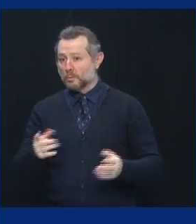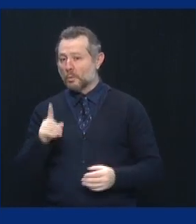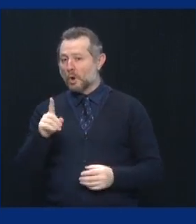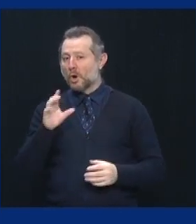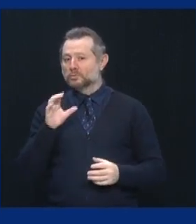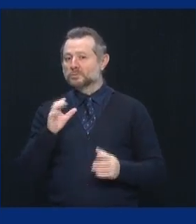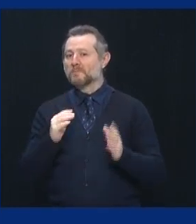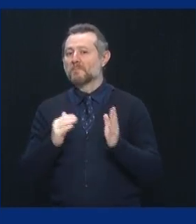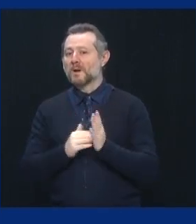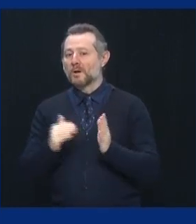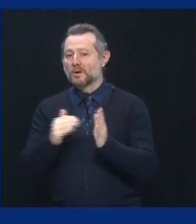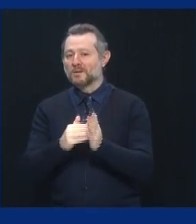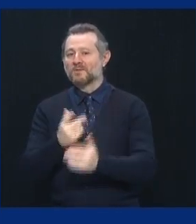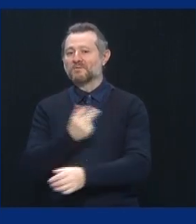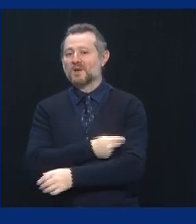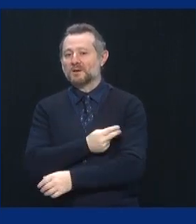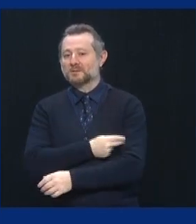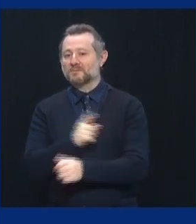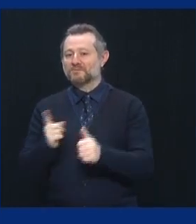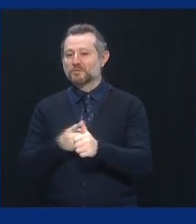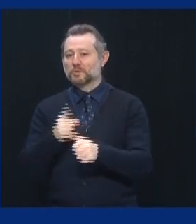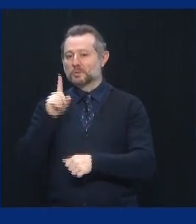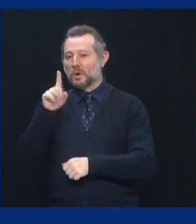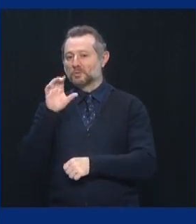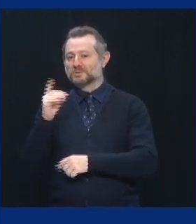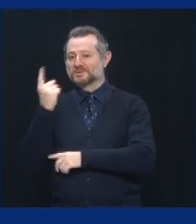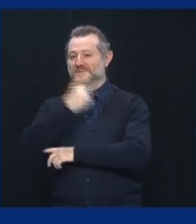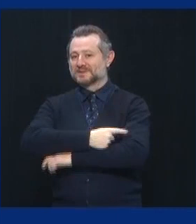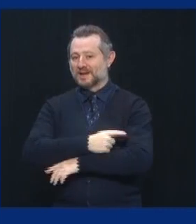NATIONAL TESTING STRATEGY. THEIR DEDICATION TO DELIVERING